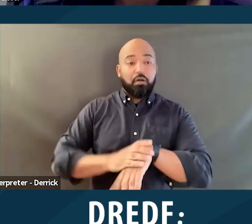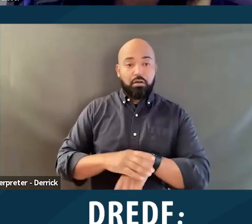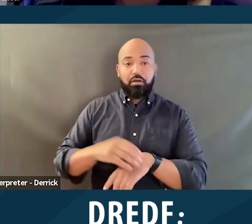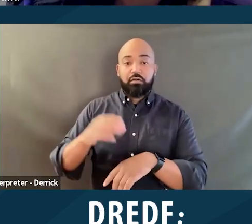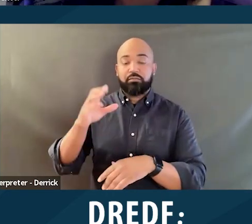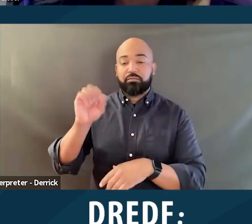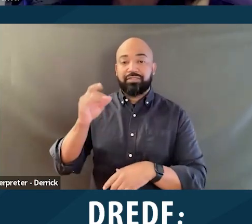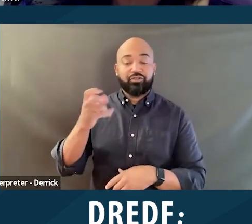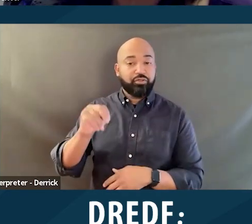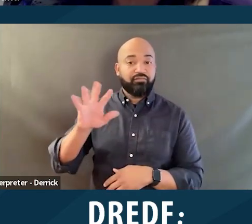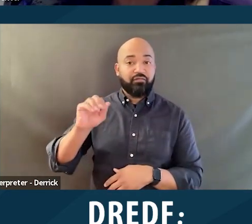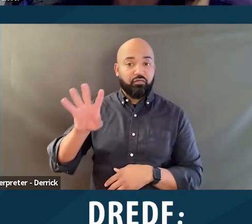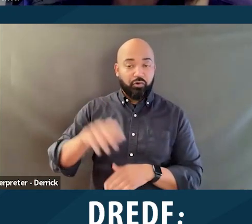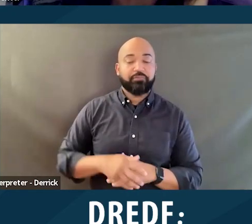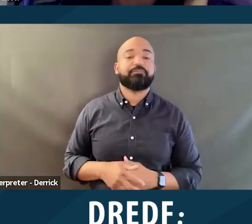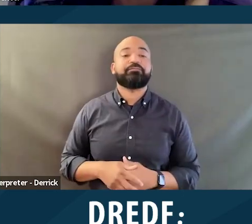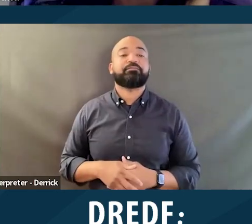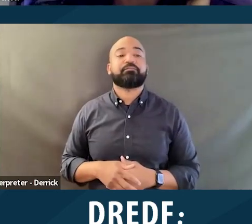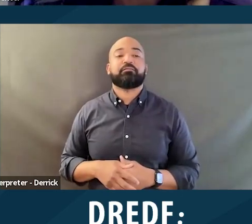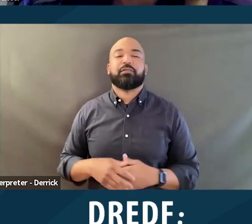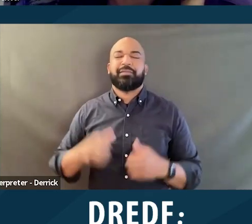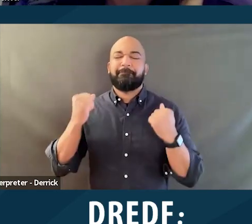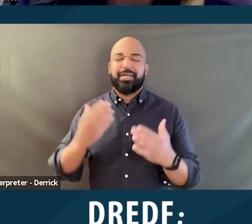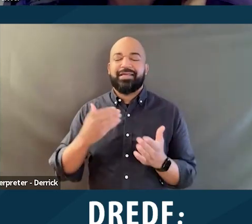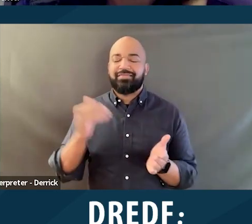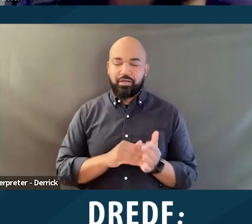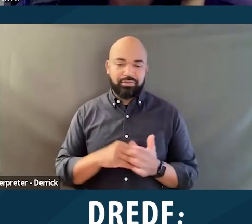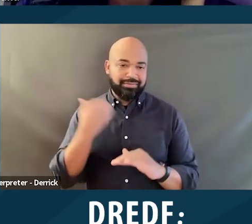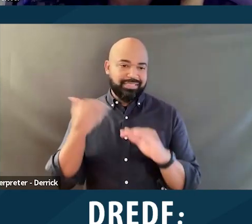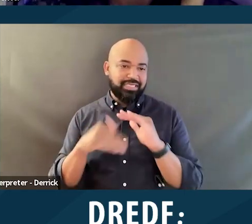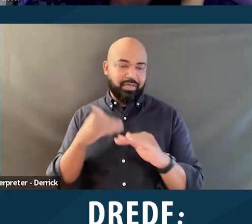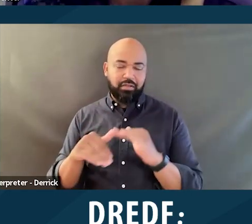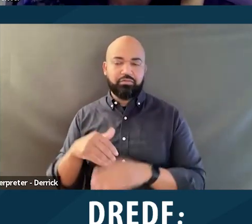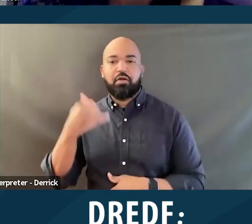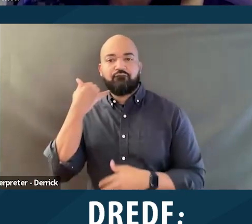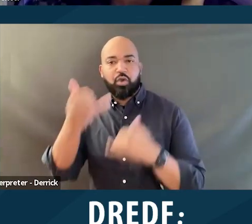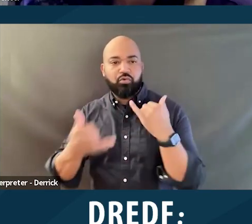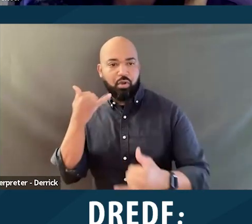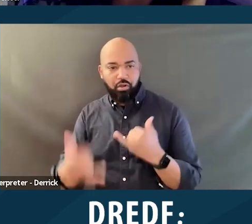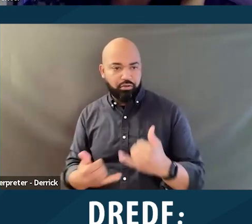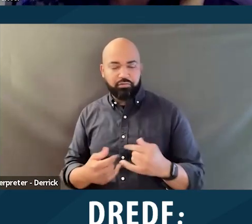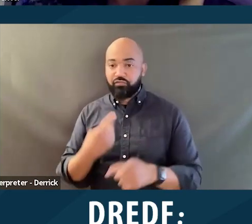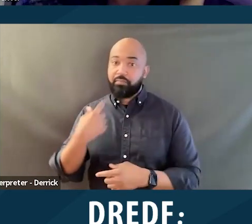And the disability community protested this outrageous attack on Section 504.